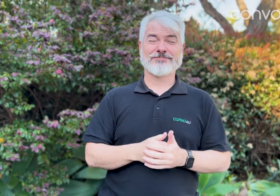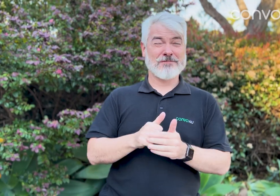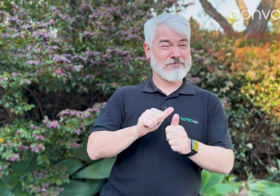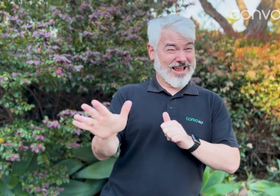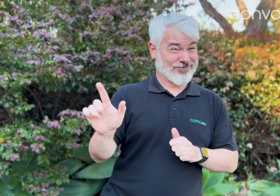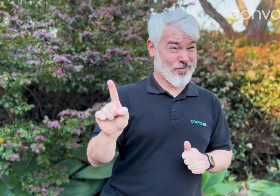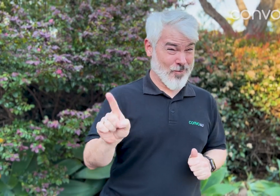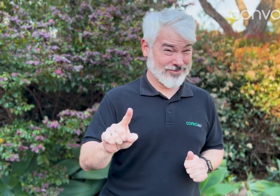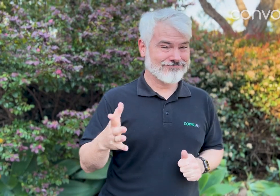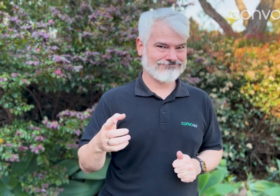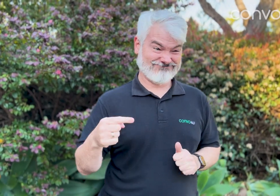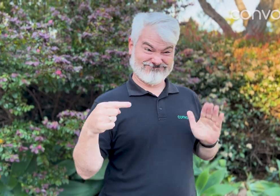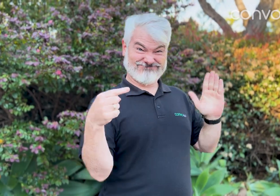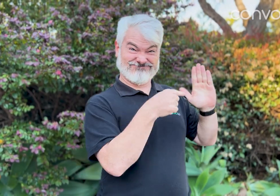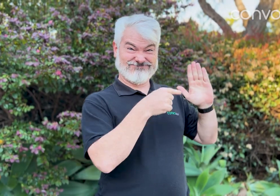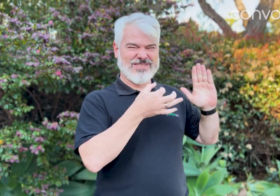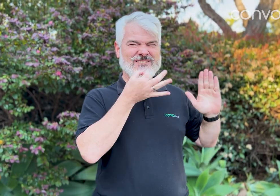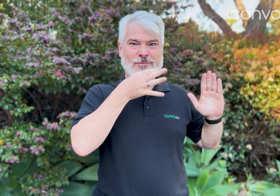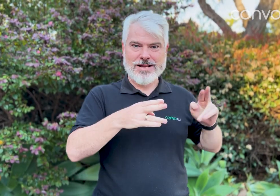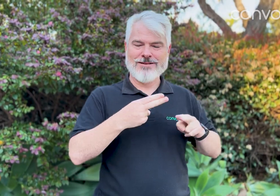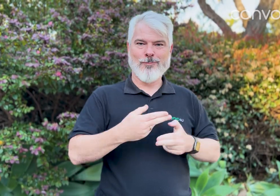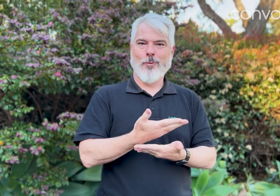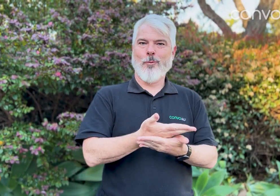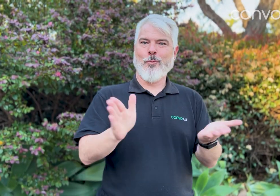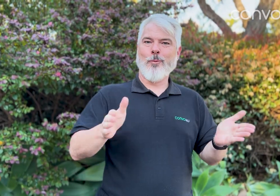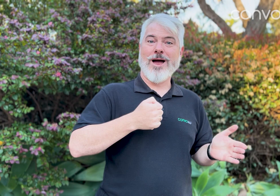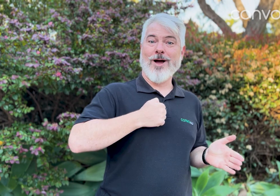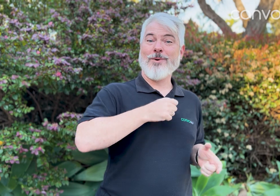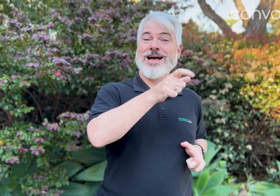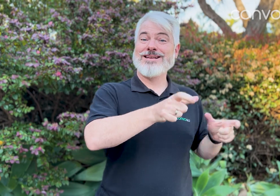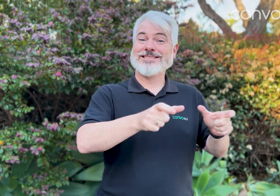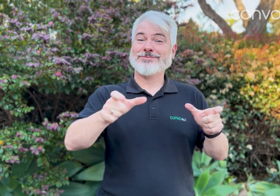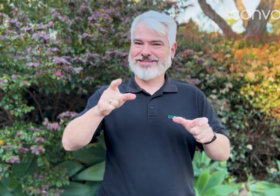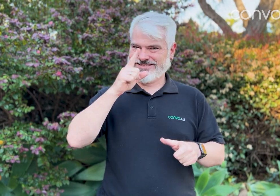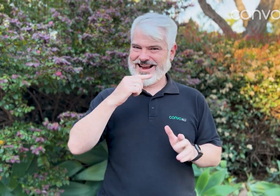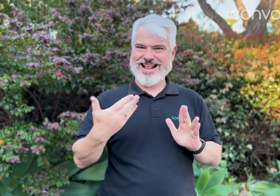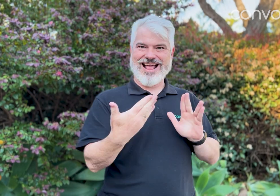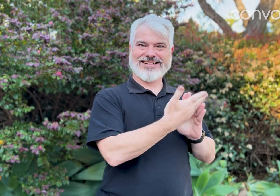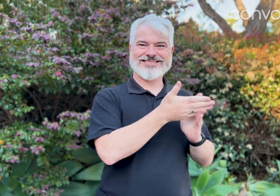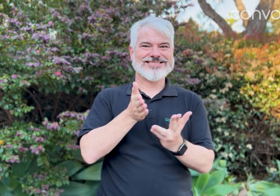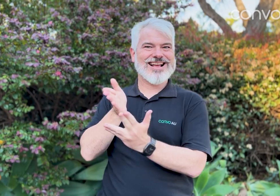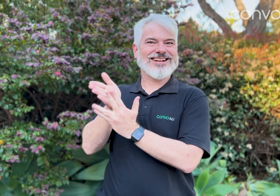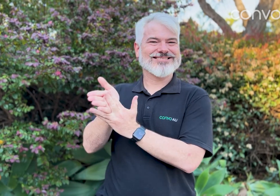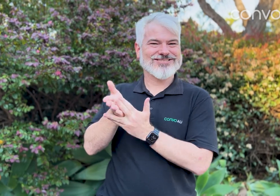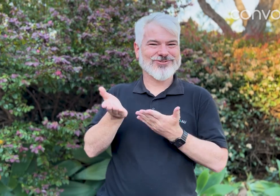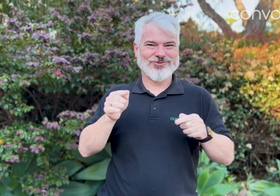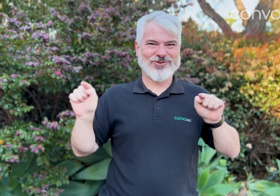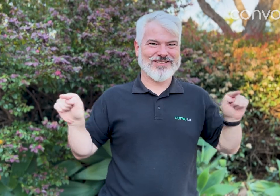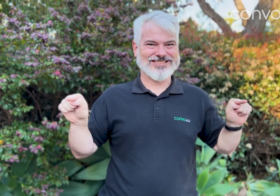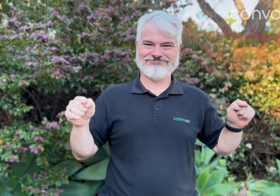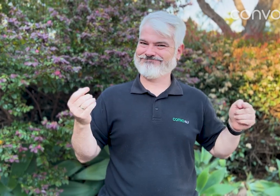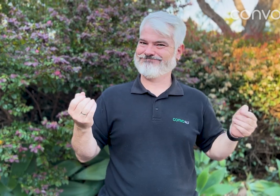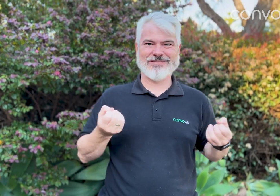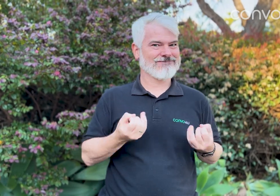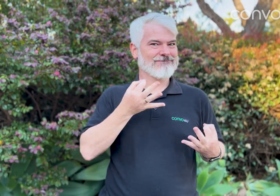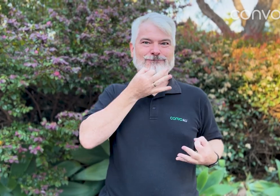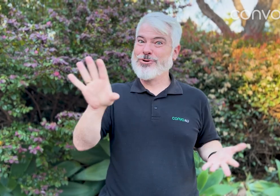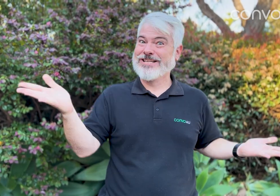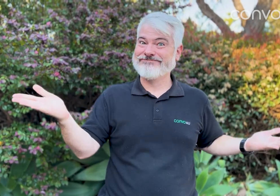The best part? It’s completely free for Convo Australia users!